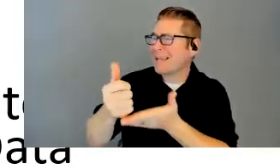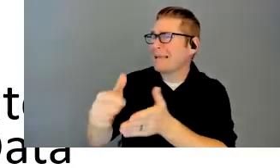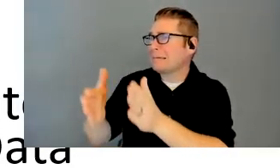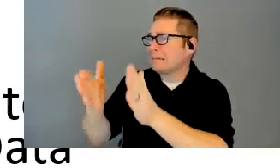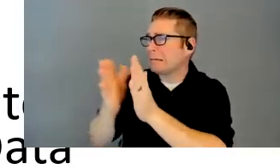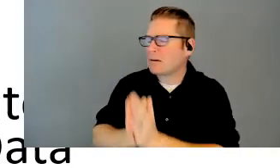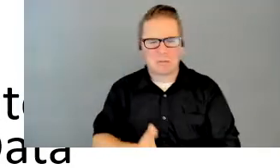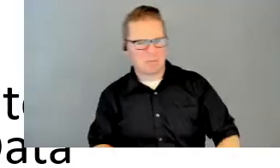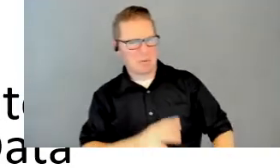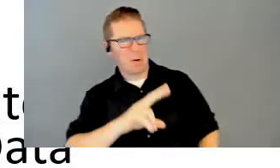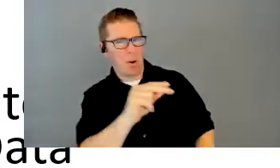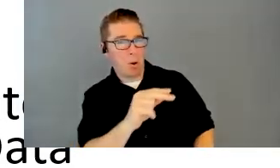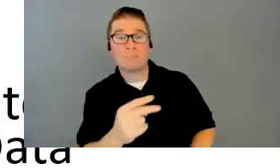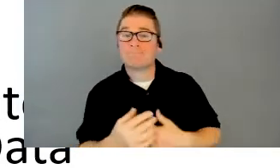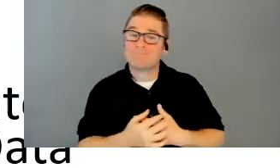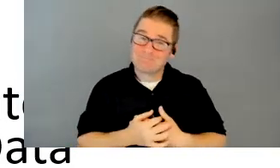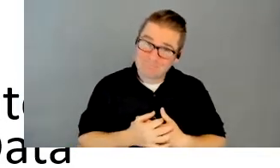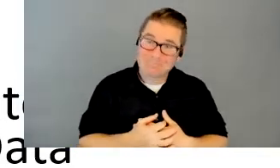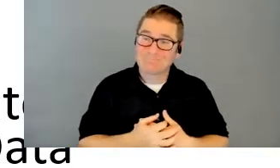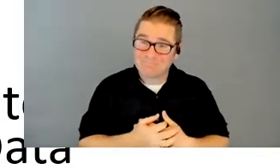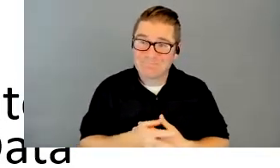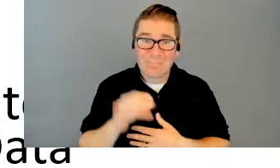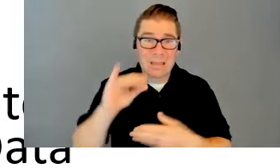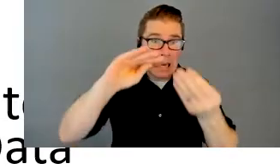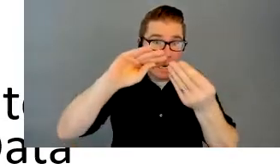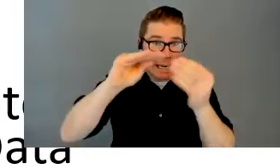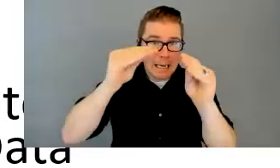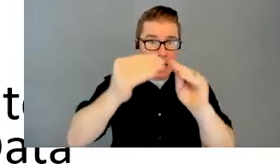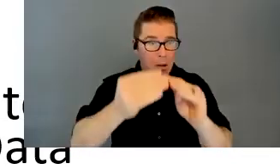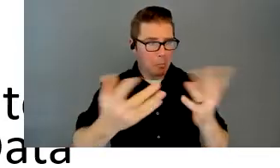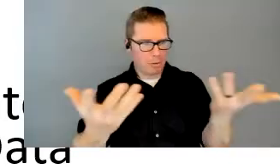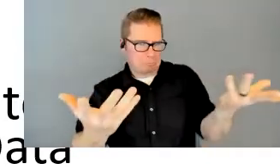this is a full spectrum of